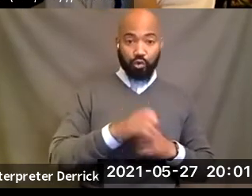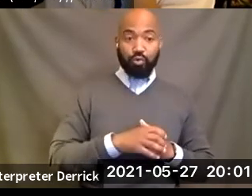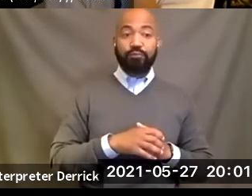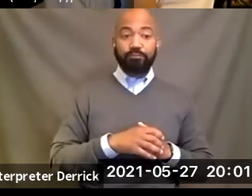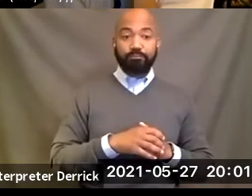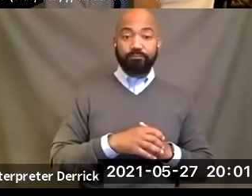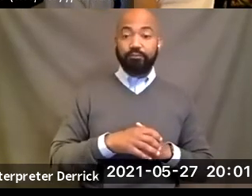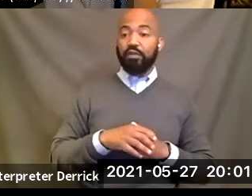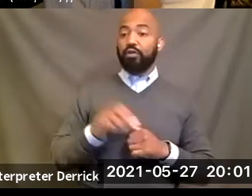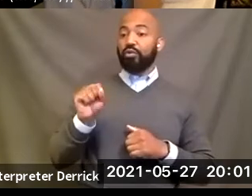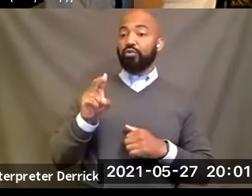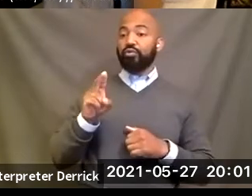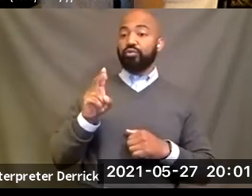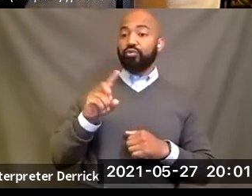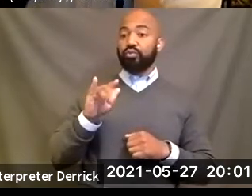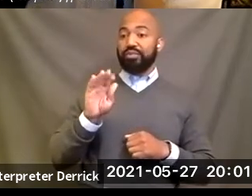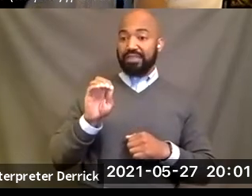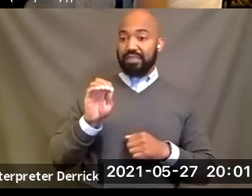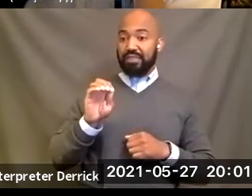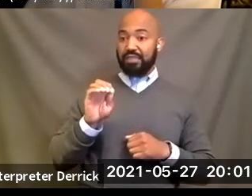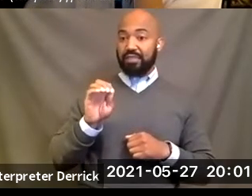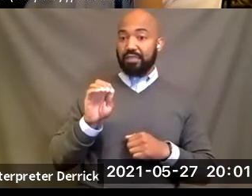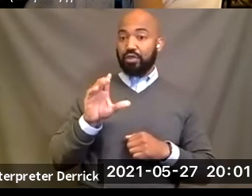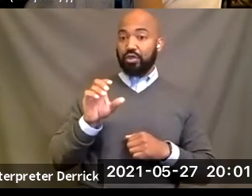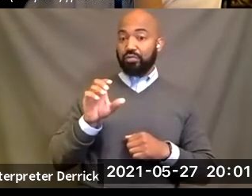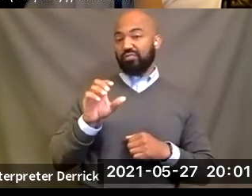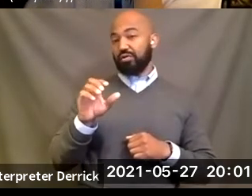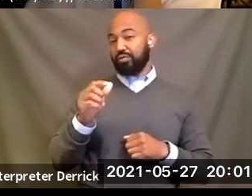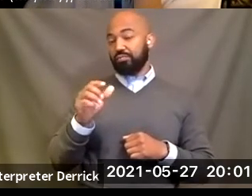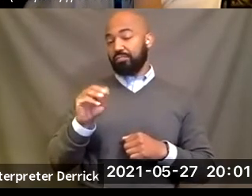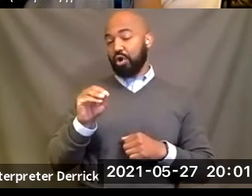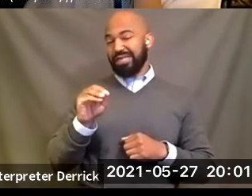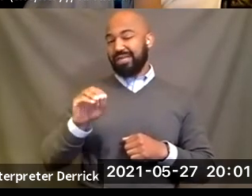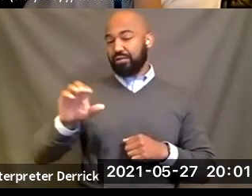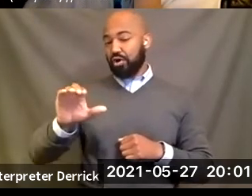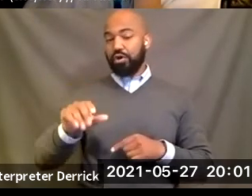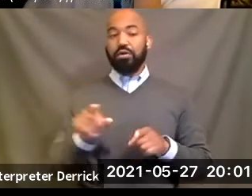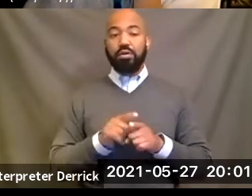Benjamin (they/them/elle): Genevieve Saavedra skylar swenson Maria Larkin 10.